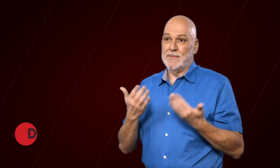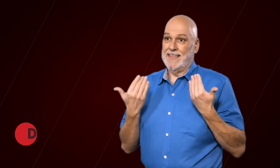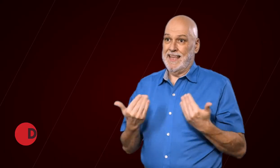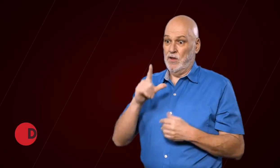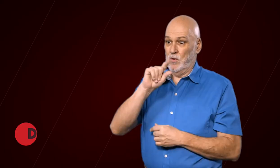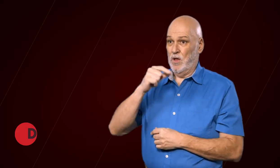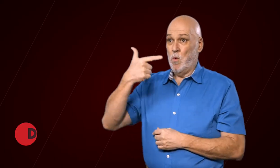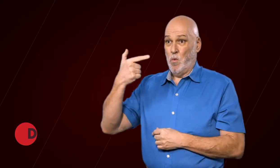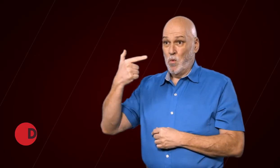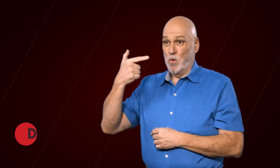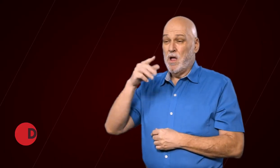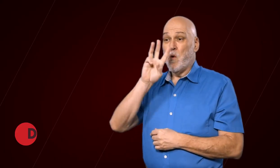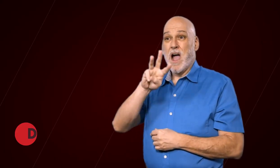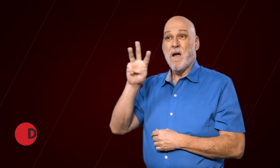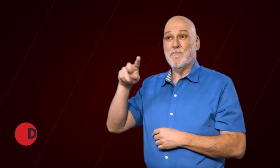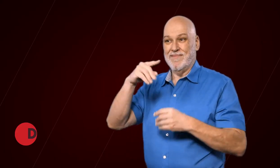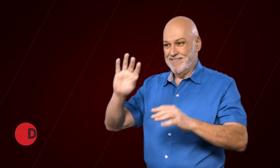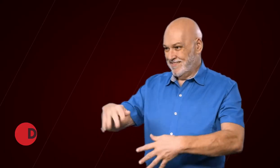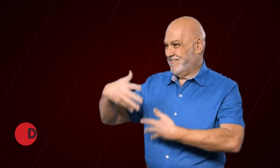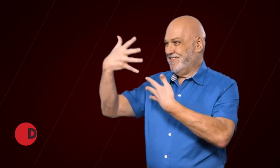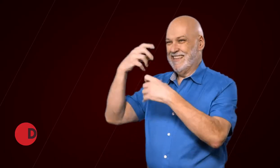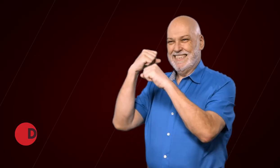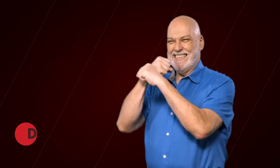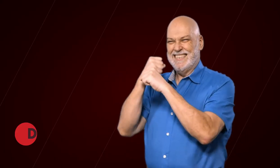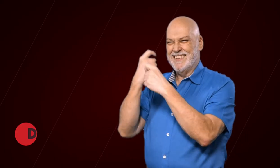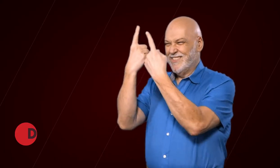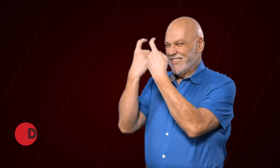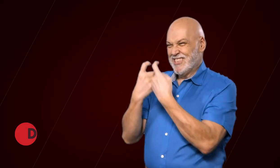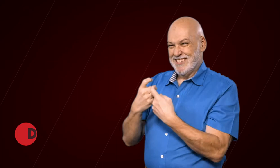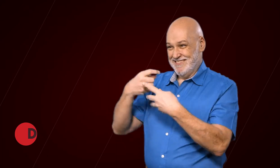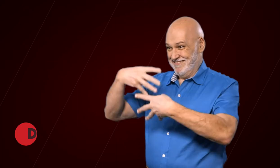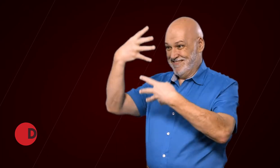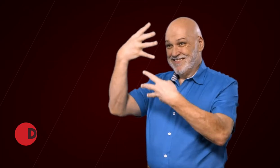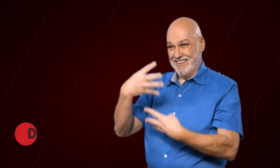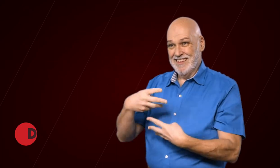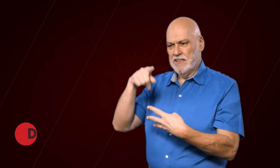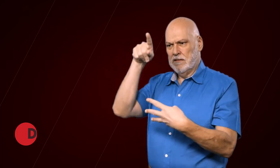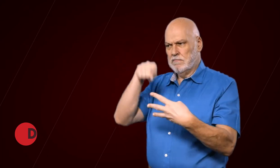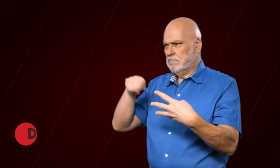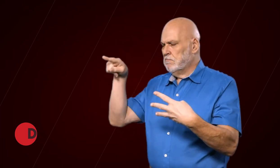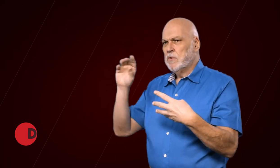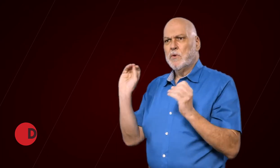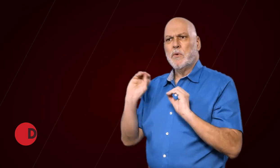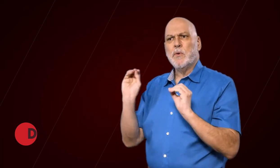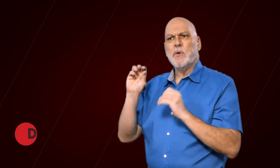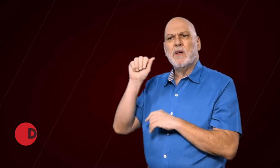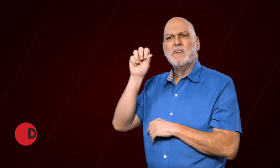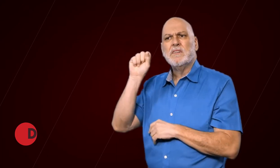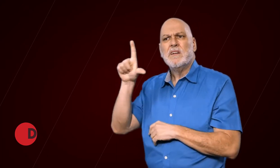[Anselmo]: Why are there no ASL or LSQ videos